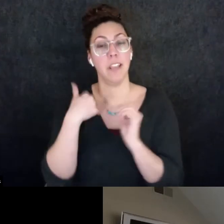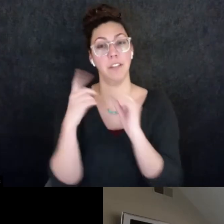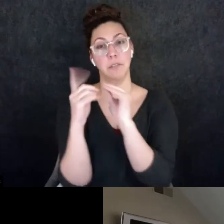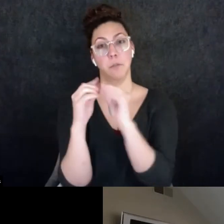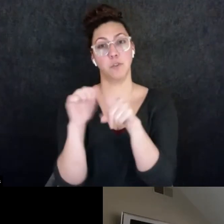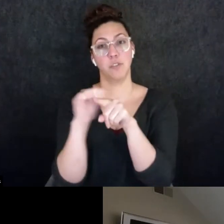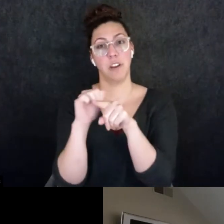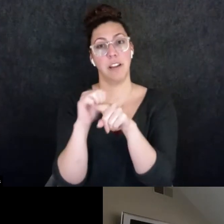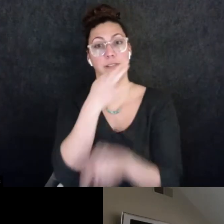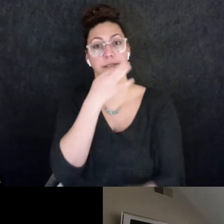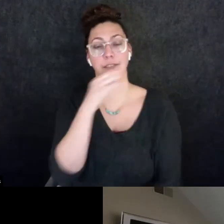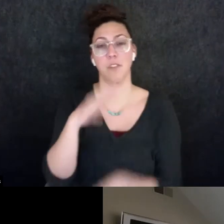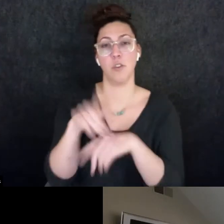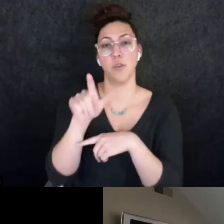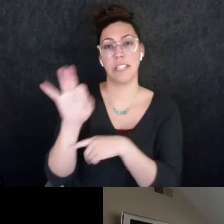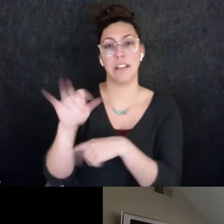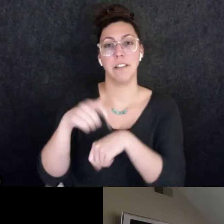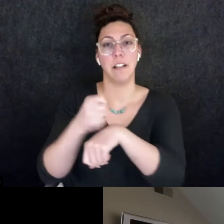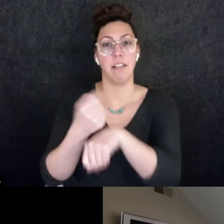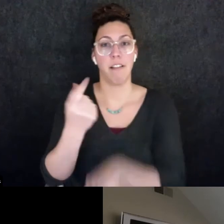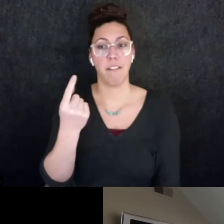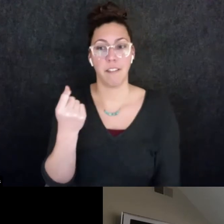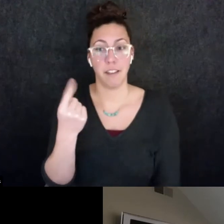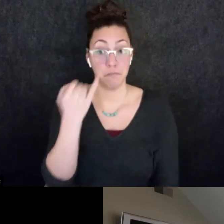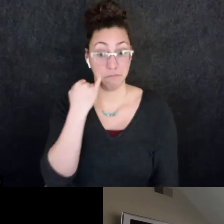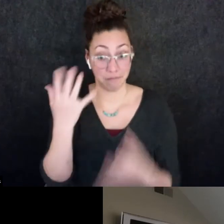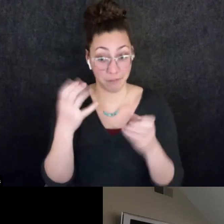29th at 11 o'clock if you'd like to join us again, or if you think of any questions in